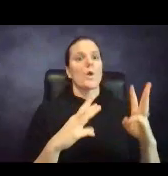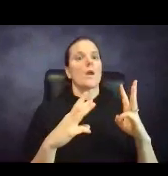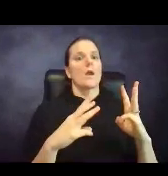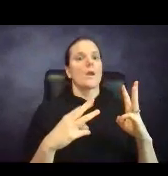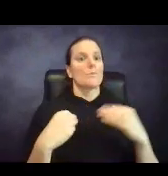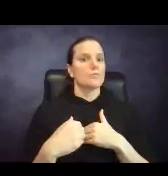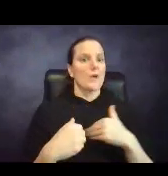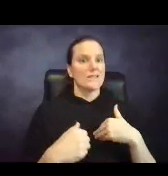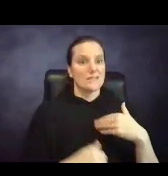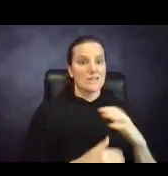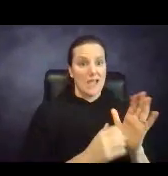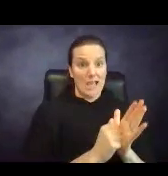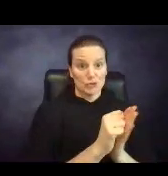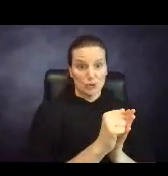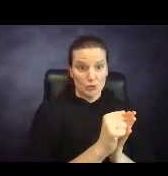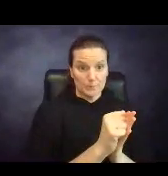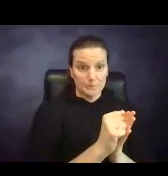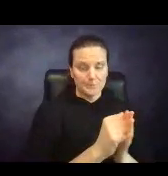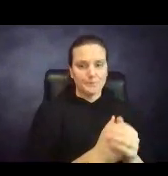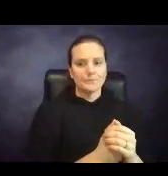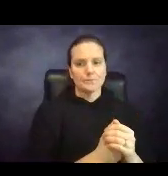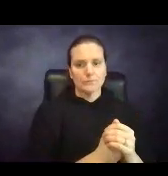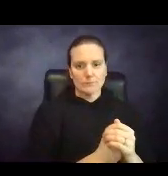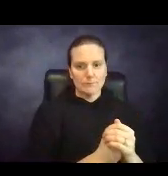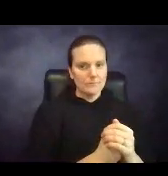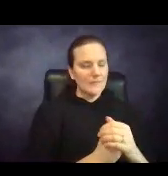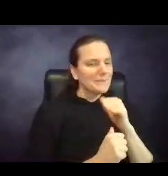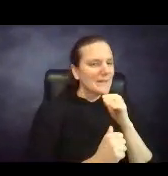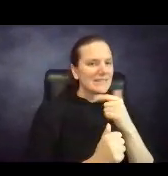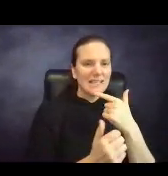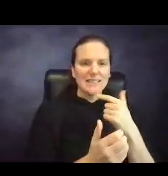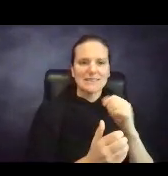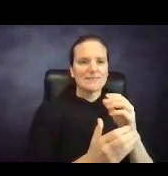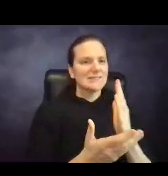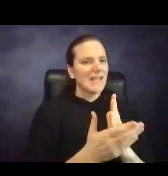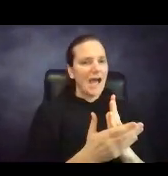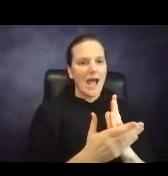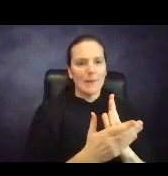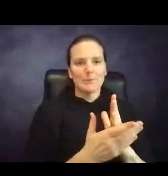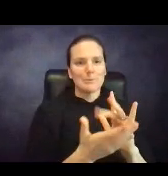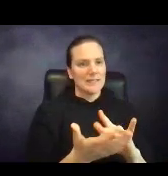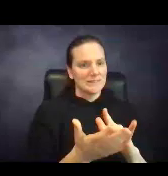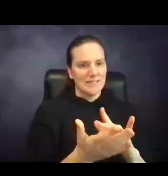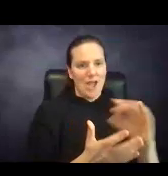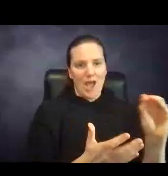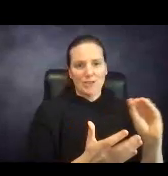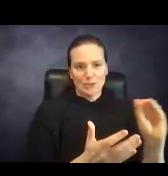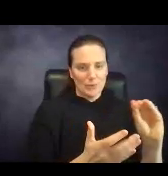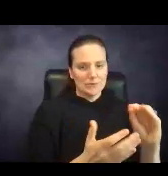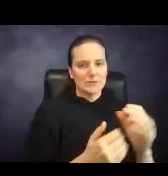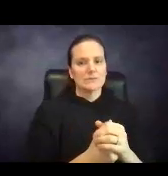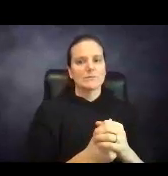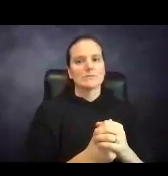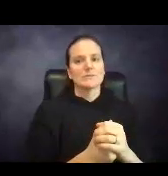So instead of being on a, and I'm not saying get off your osteoporosis medication, but instead of getting on an osteoporosis specific medic,